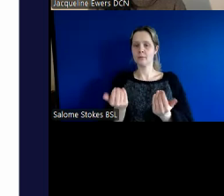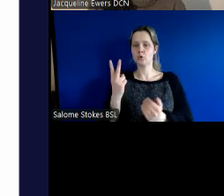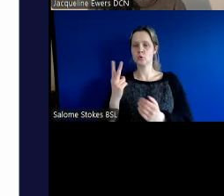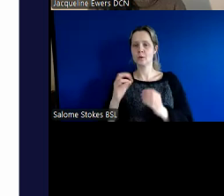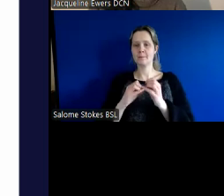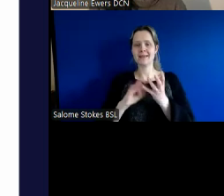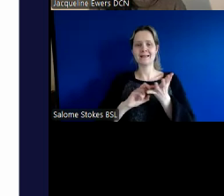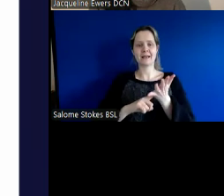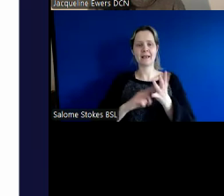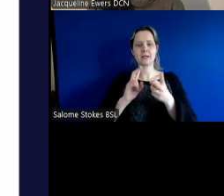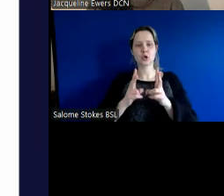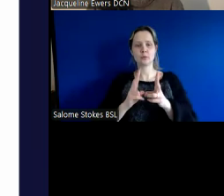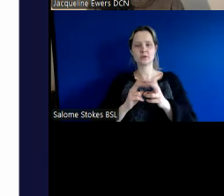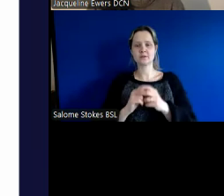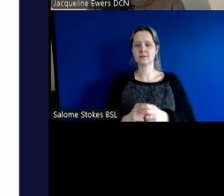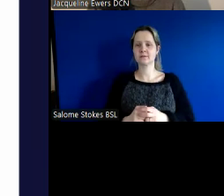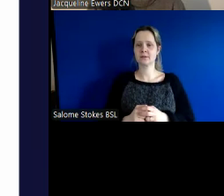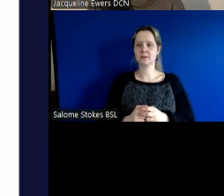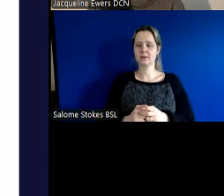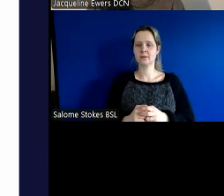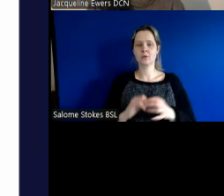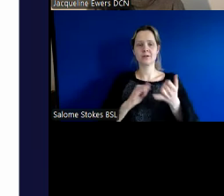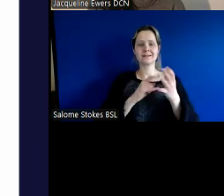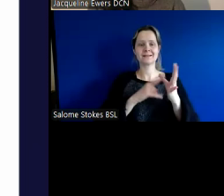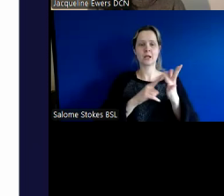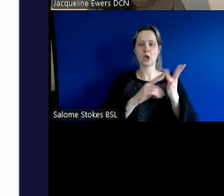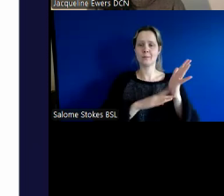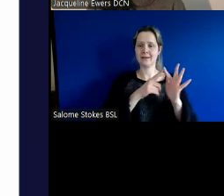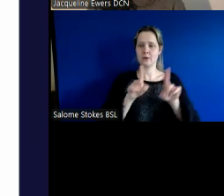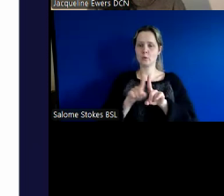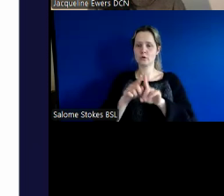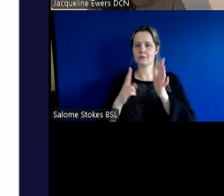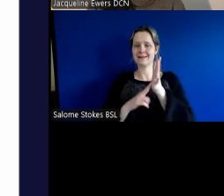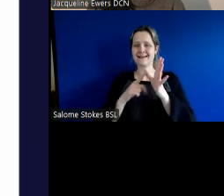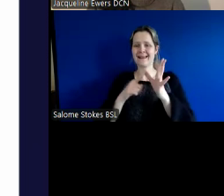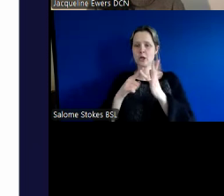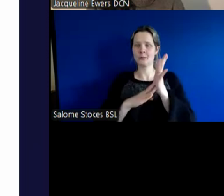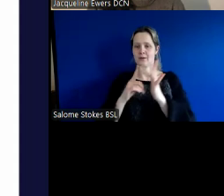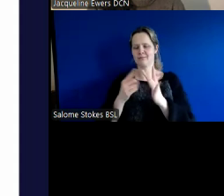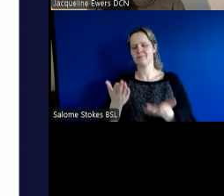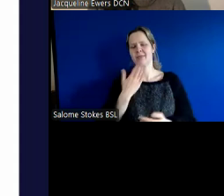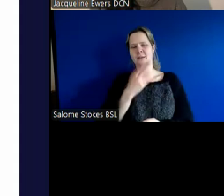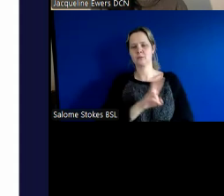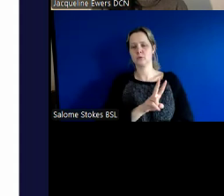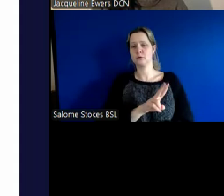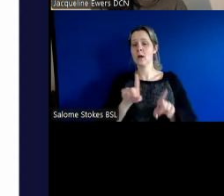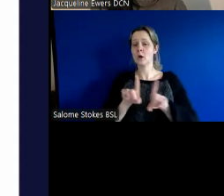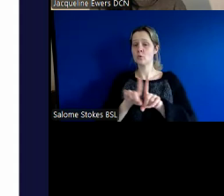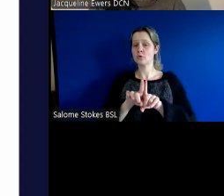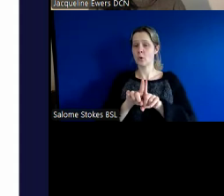BSL, interpreters, Salome and Naomi. Thanks very much. Ewan is doing our captions today.